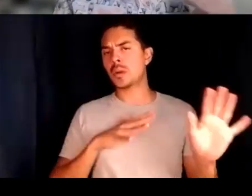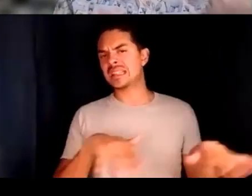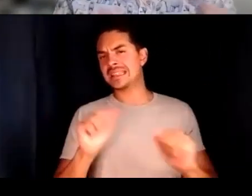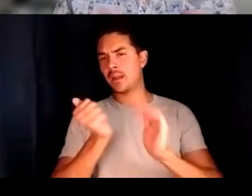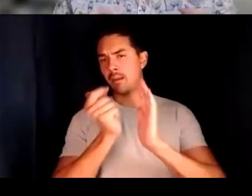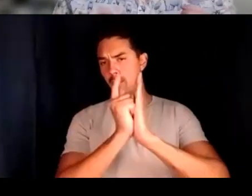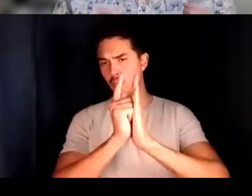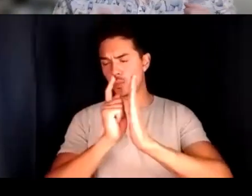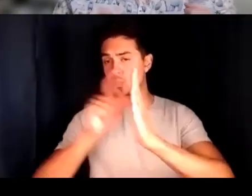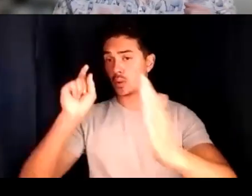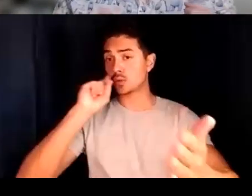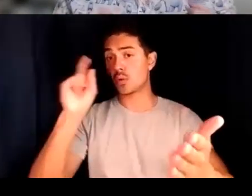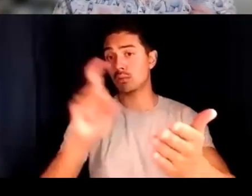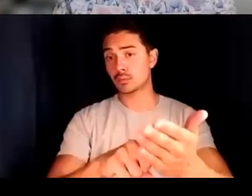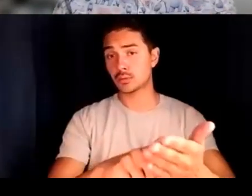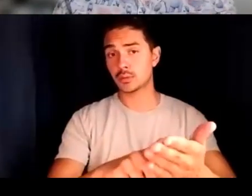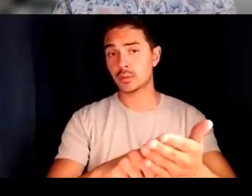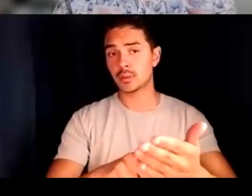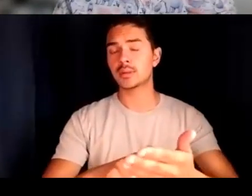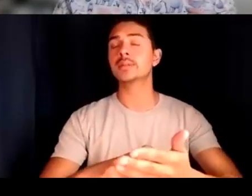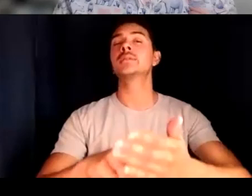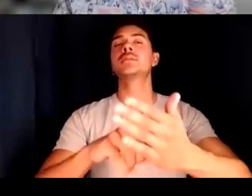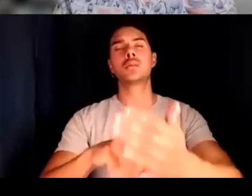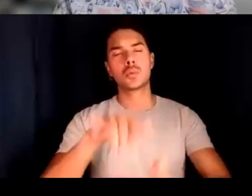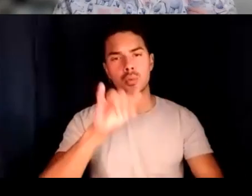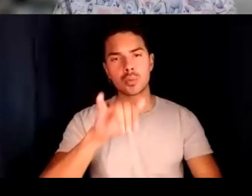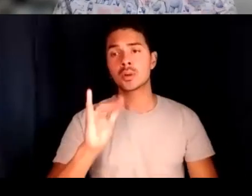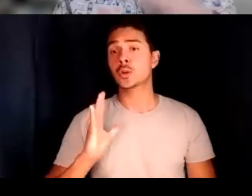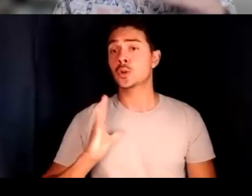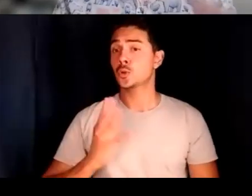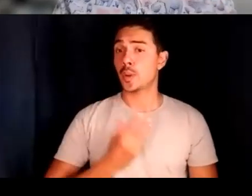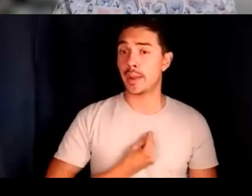that we do see that trans or nonbinary people